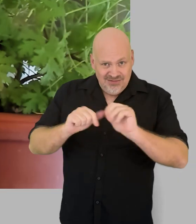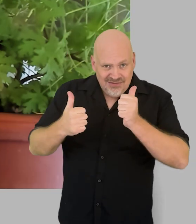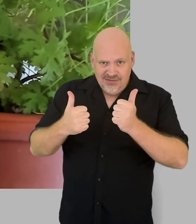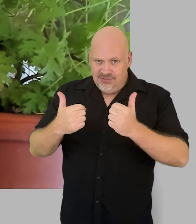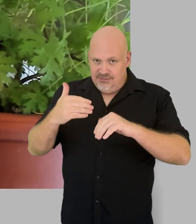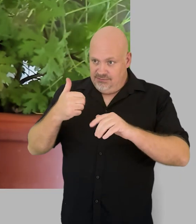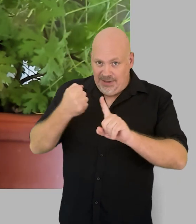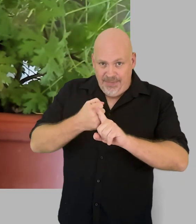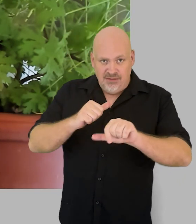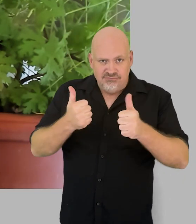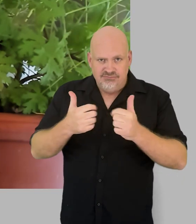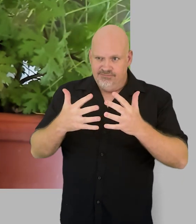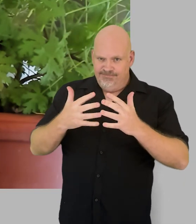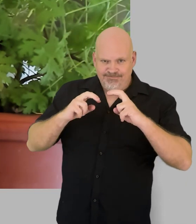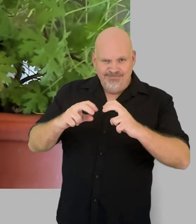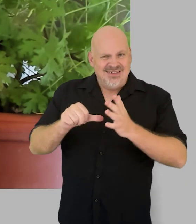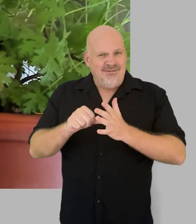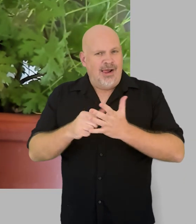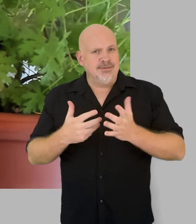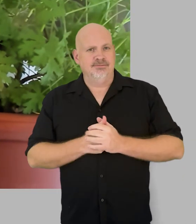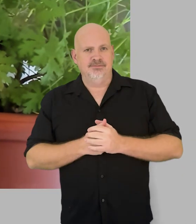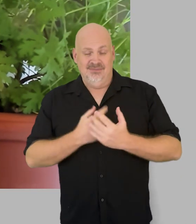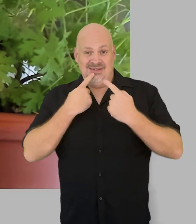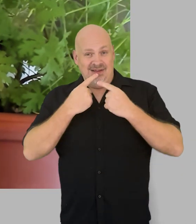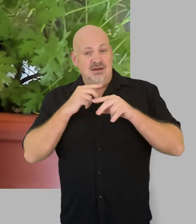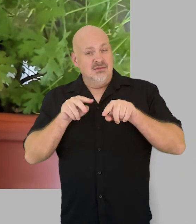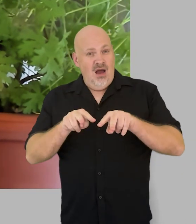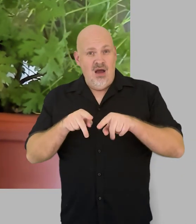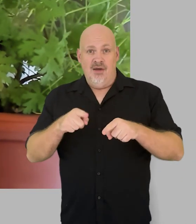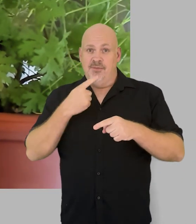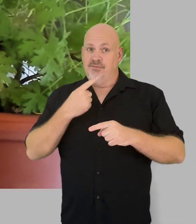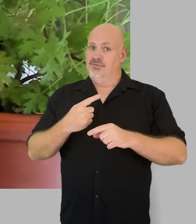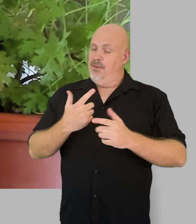In closing, I would like to thank all the authors of the papers and the staff at the journal for producing the Series.